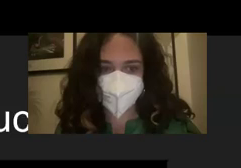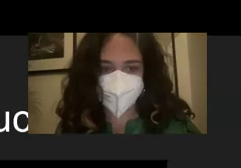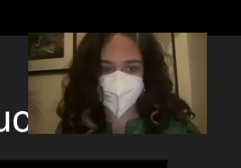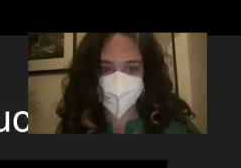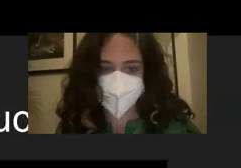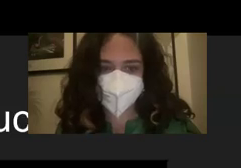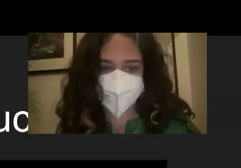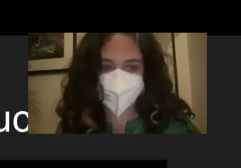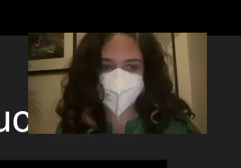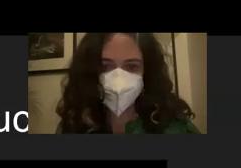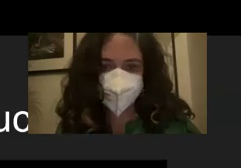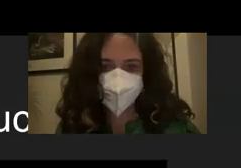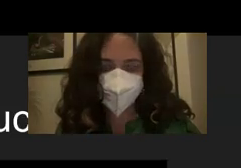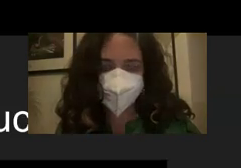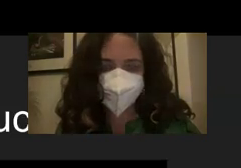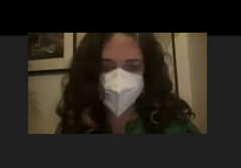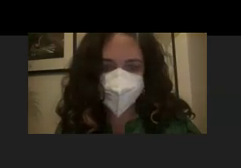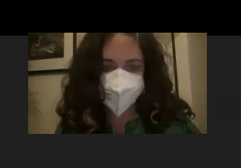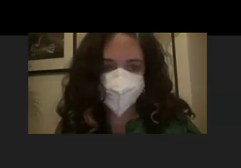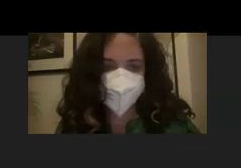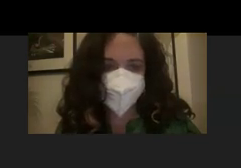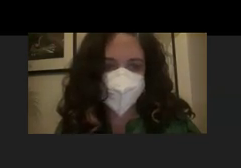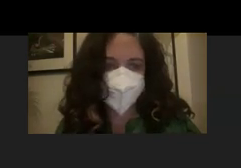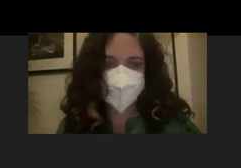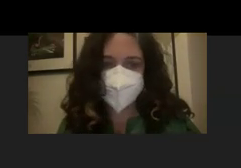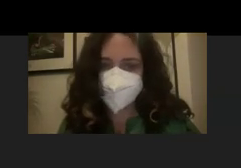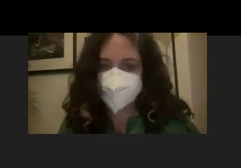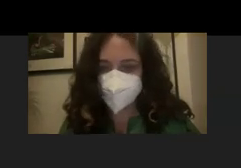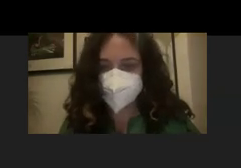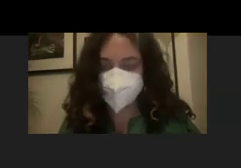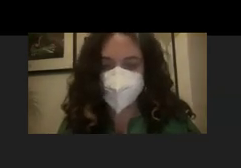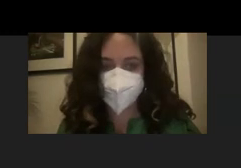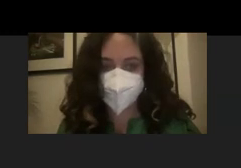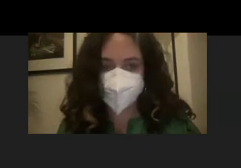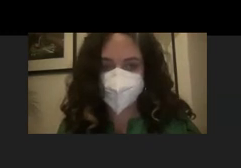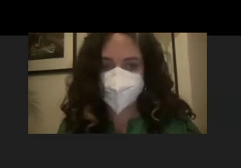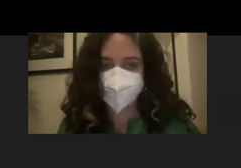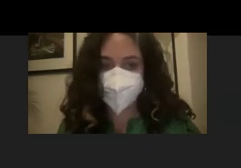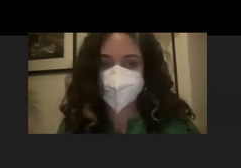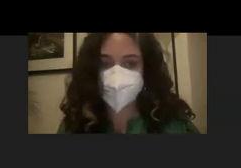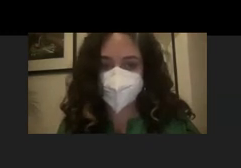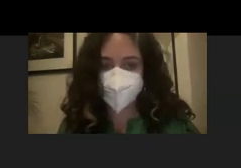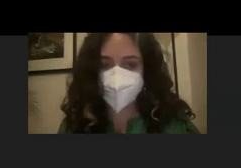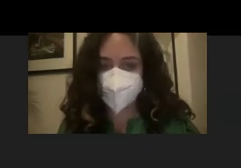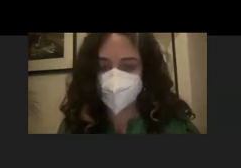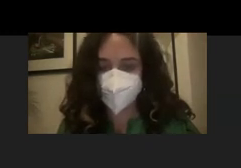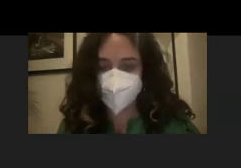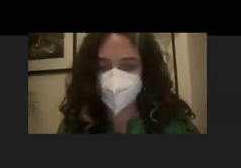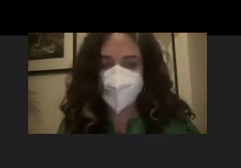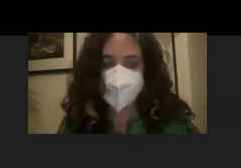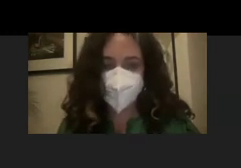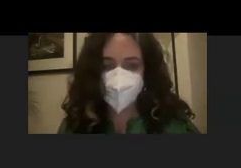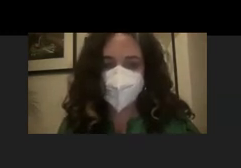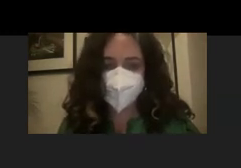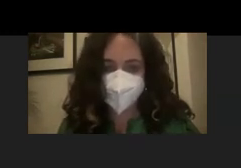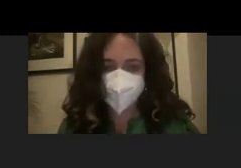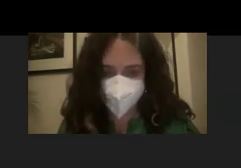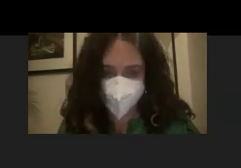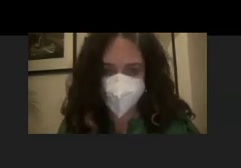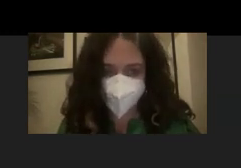continue it's no secret that covid-19 infects kills disables poor Black Latinx